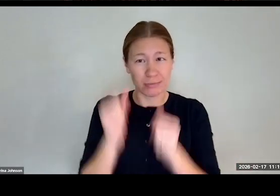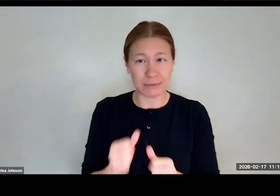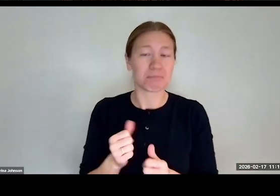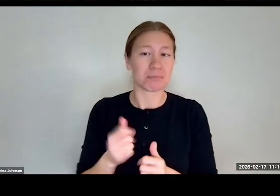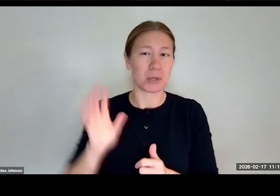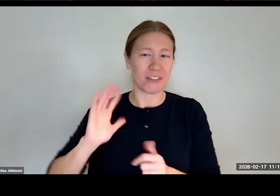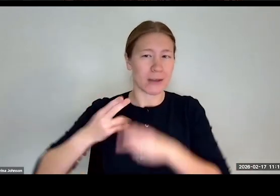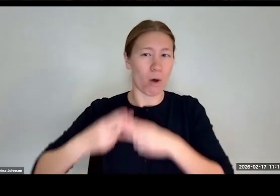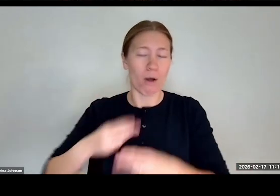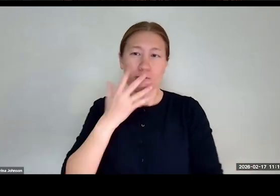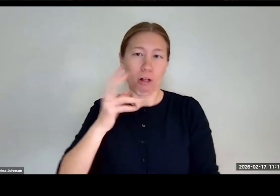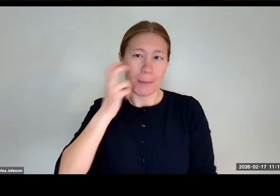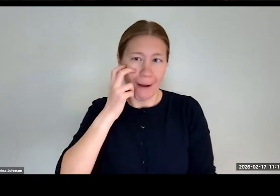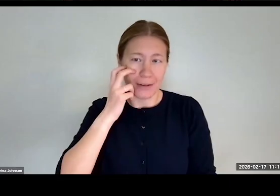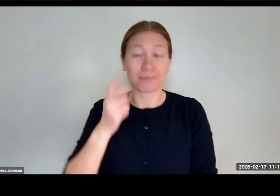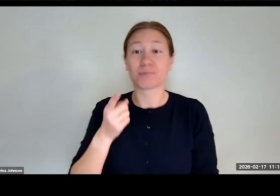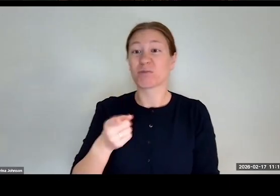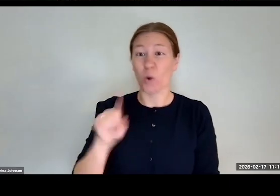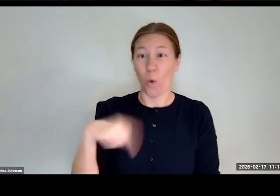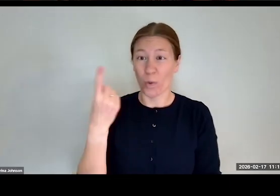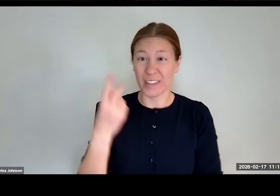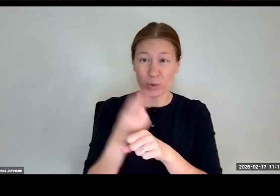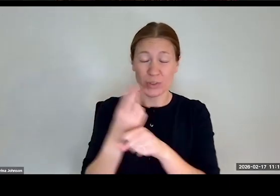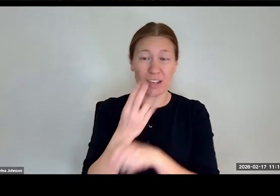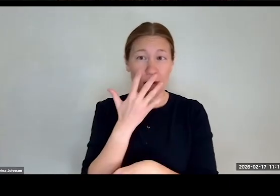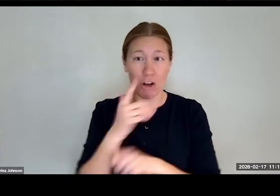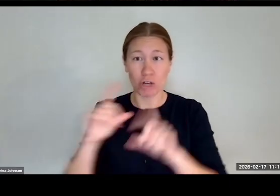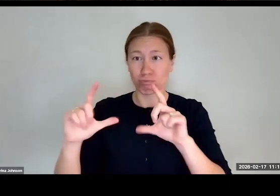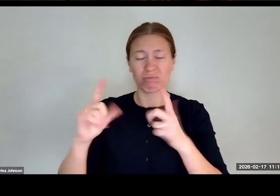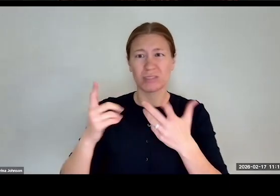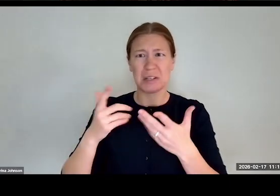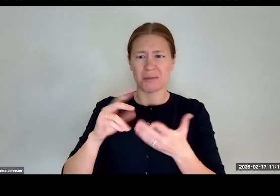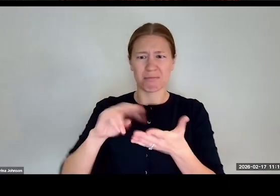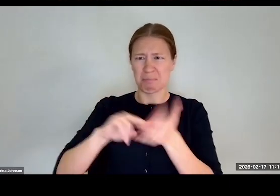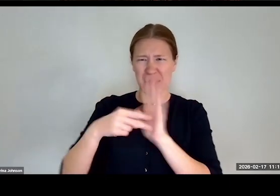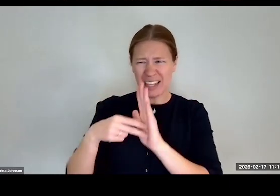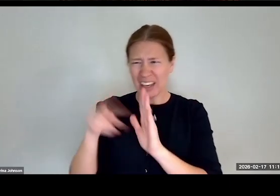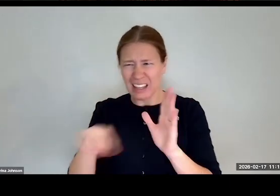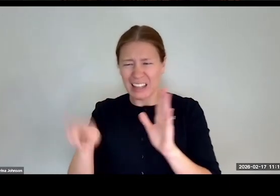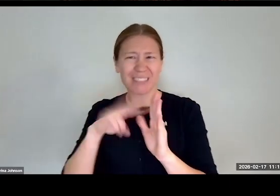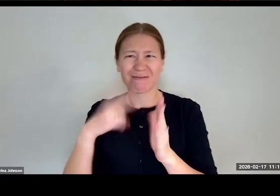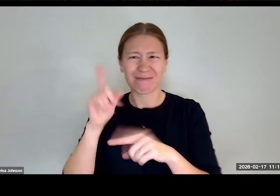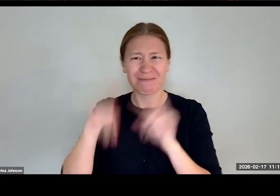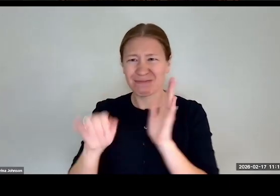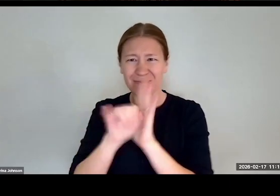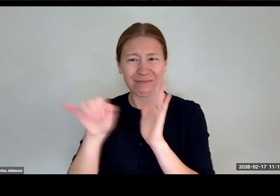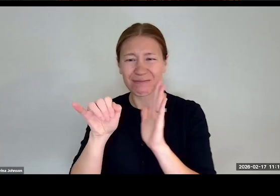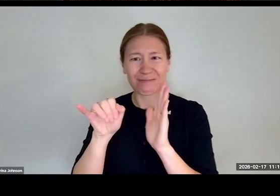And so if you are only using color, that can lose meaning if those colors are not distinguishable to the end user.